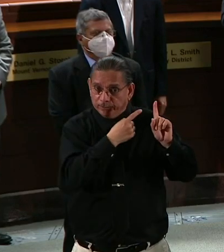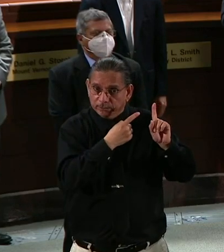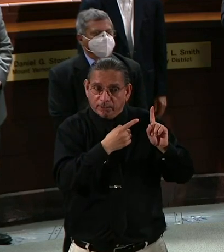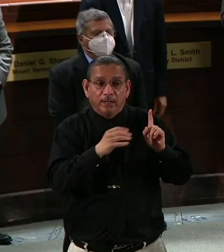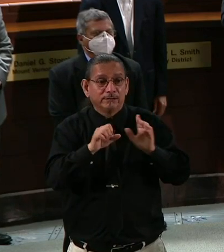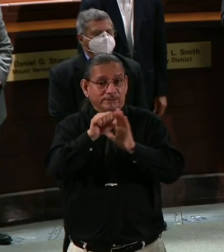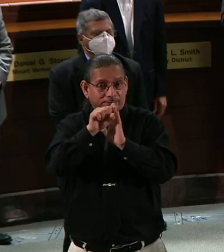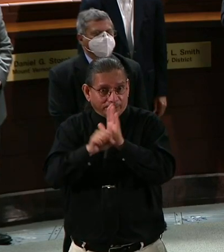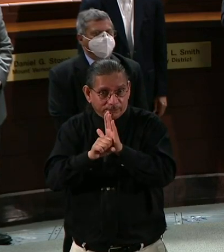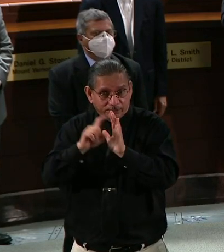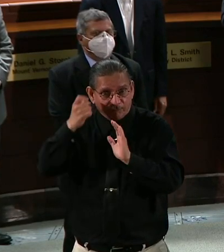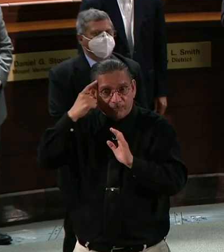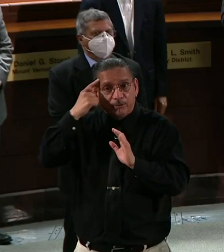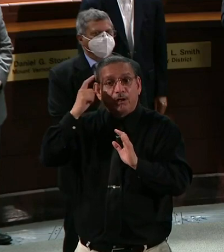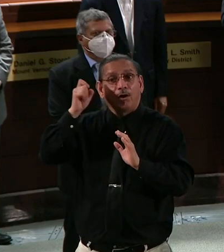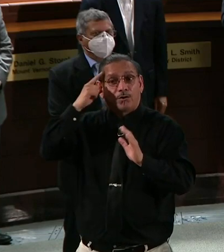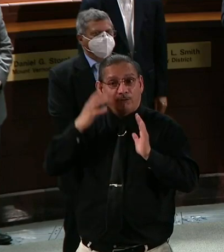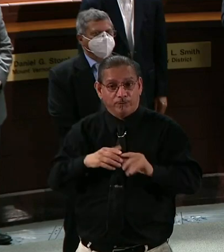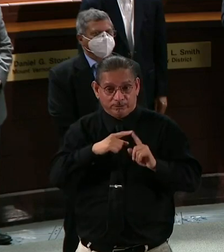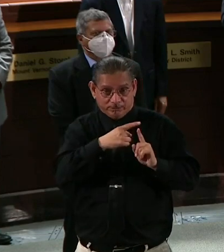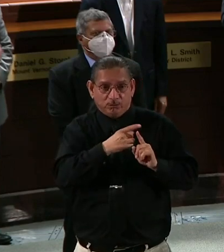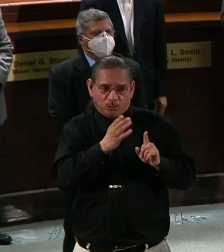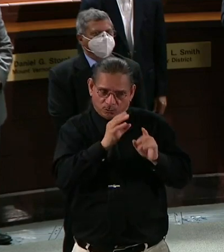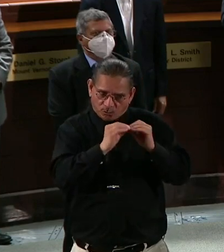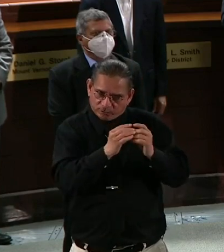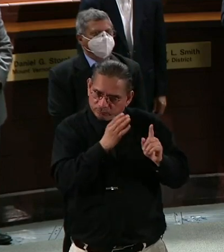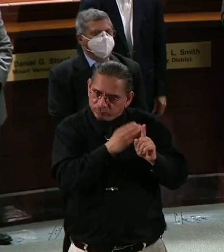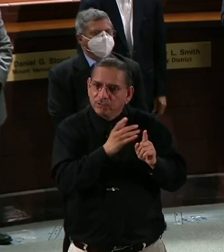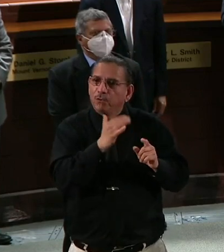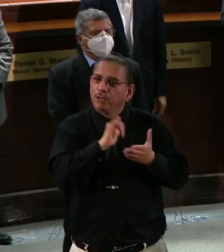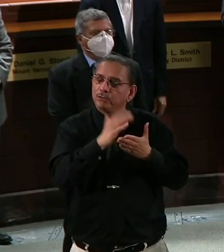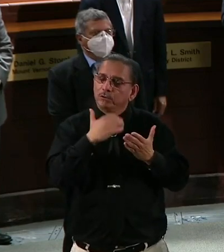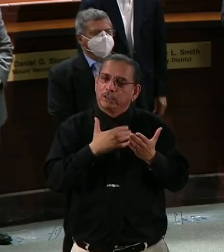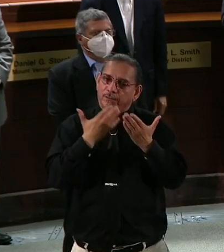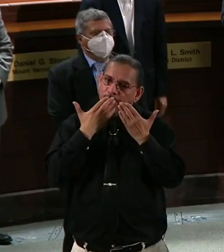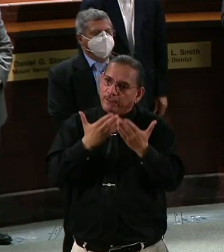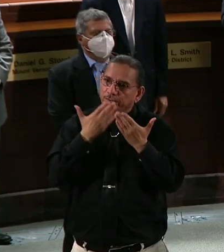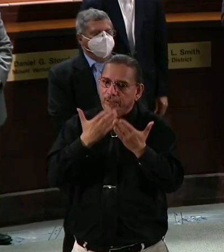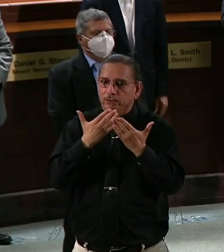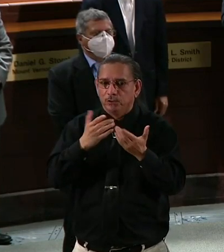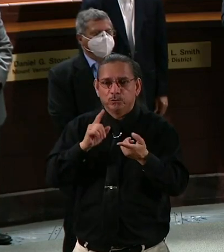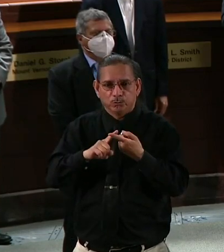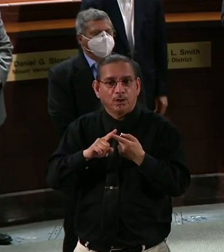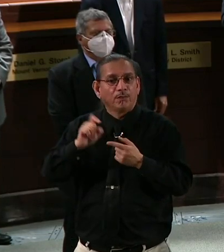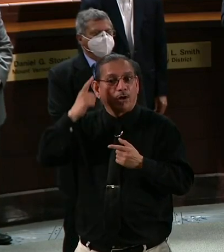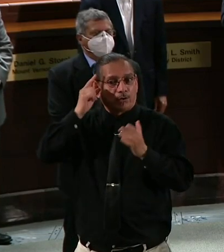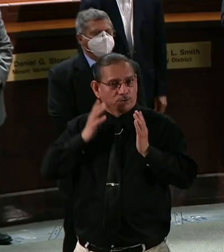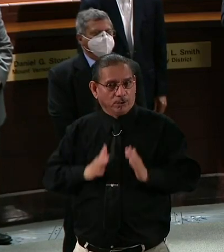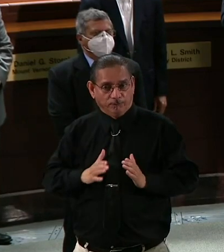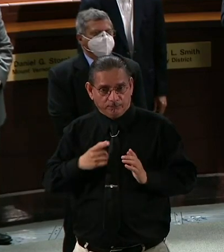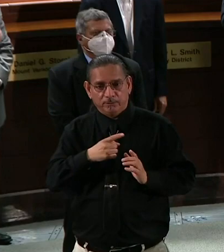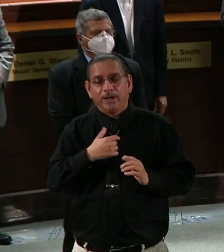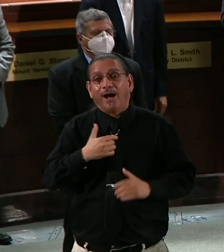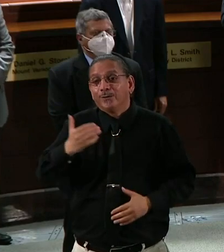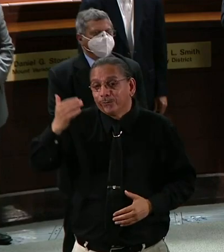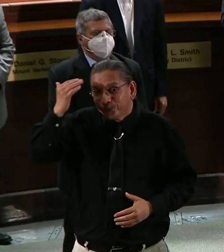CLOSELY WITH THE COMMONWEALTH WITH THE GOVERNOR. AND SO. AND THIS IS WHY I AM PROUD TO THANK